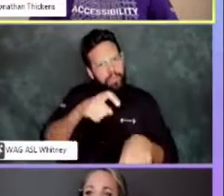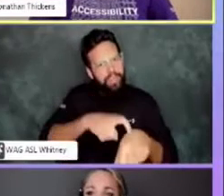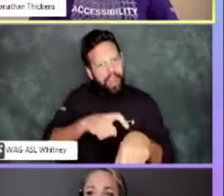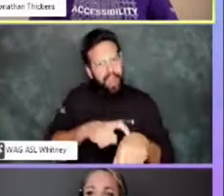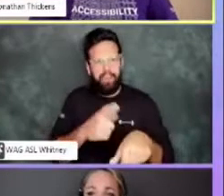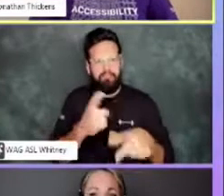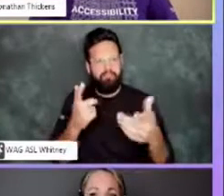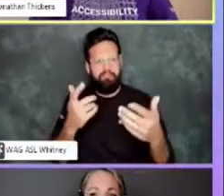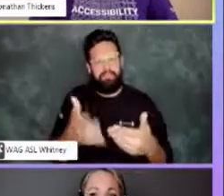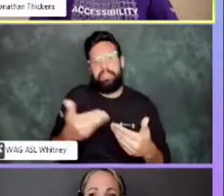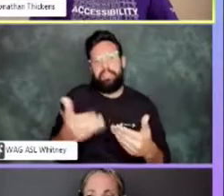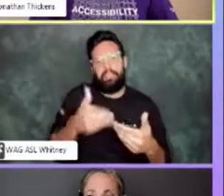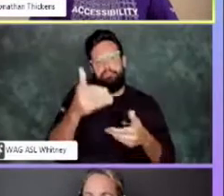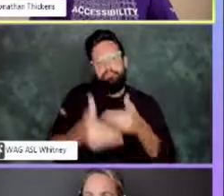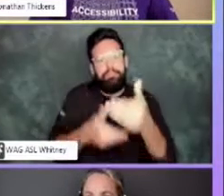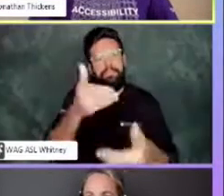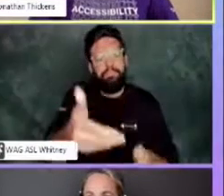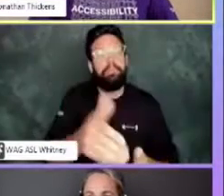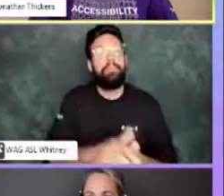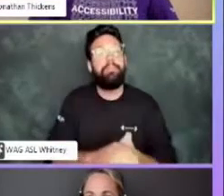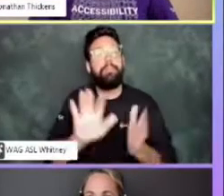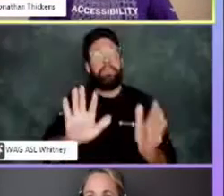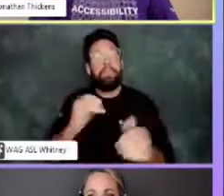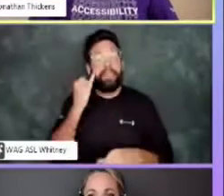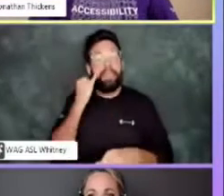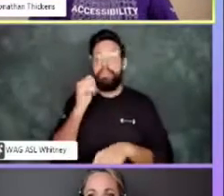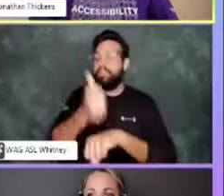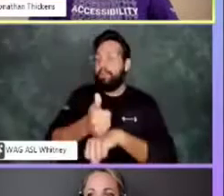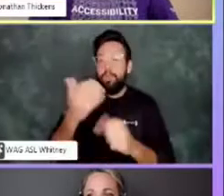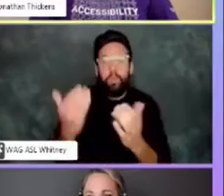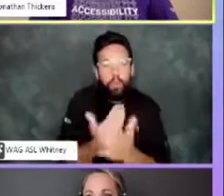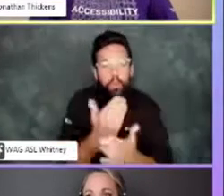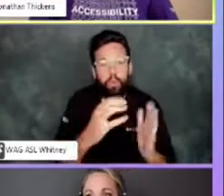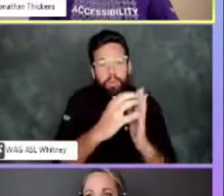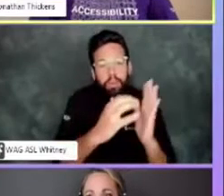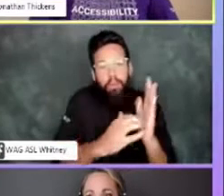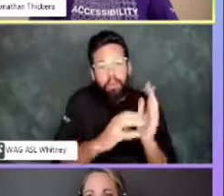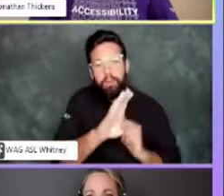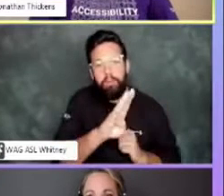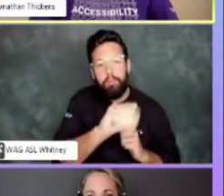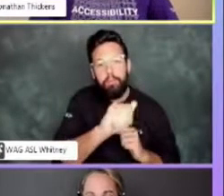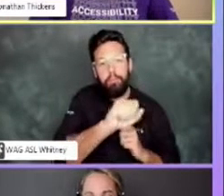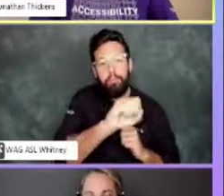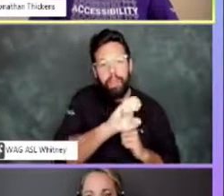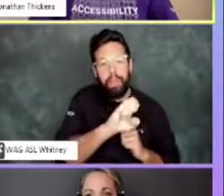If you're starting out with a brand new code base or working with one with a great accessibility program already,